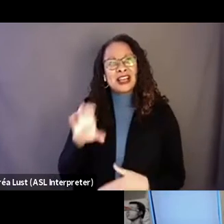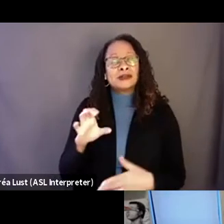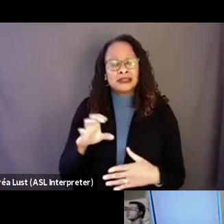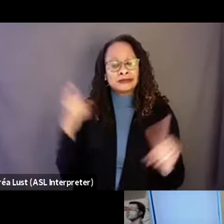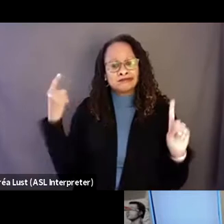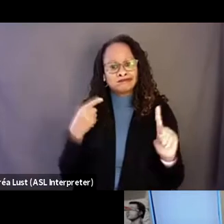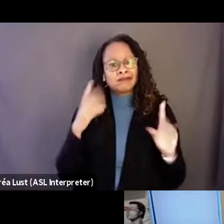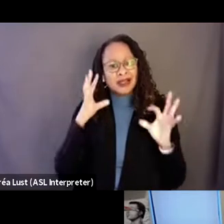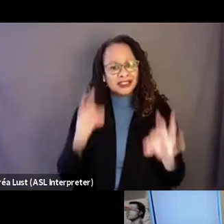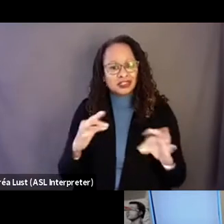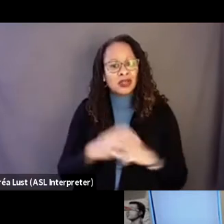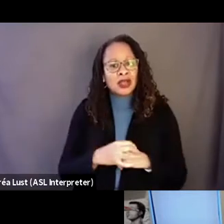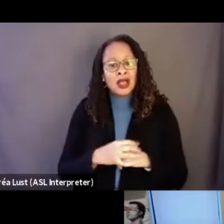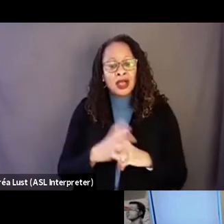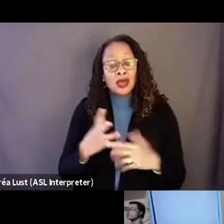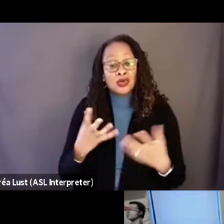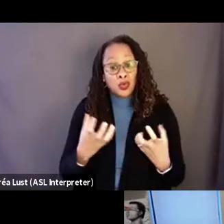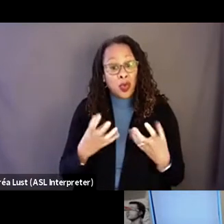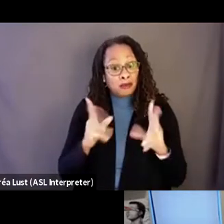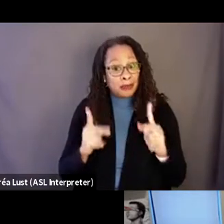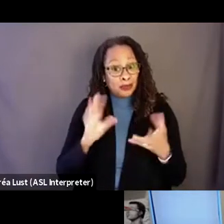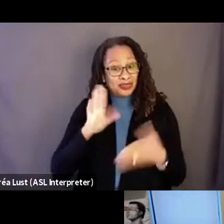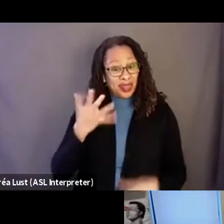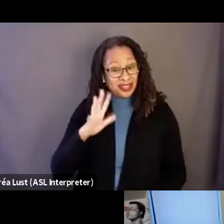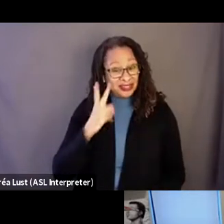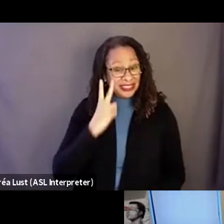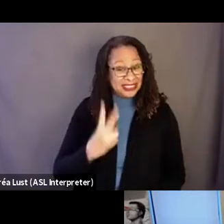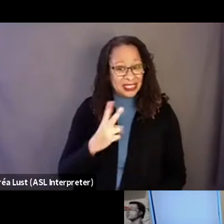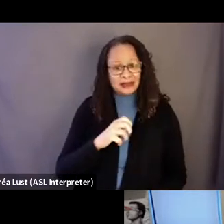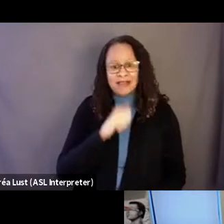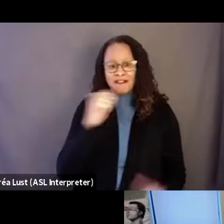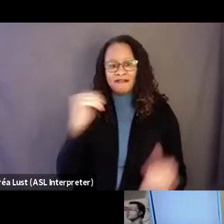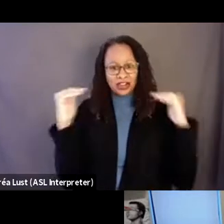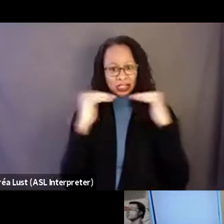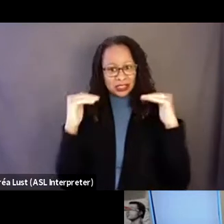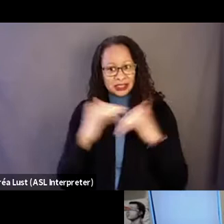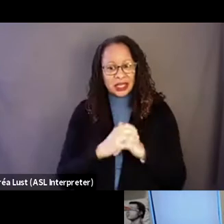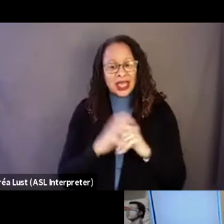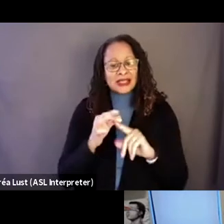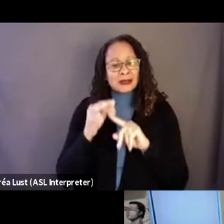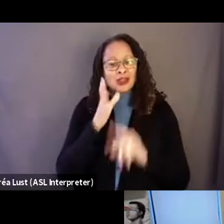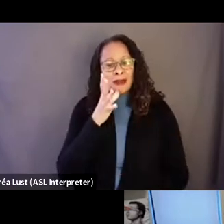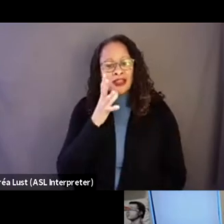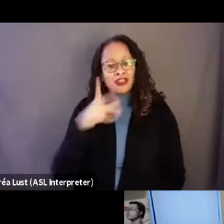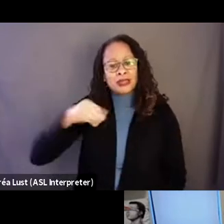but did you want people to kind of see the unfairness that especially mothers of color face